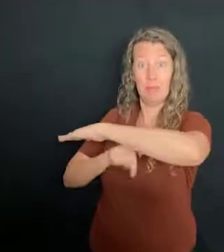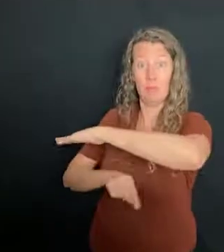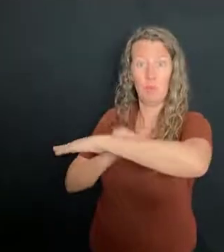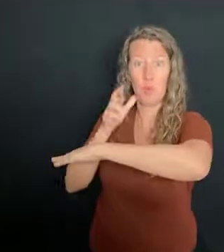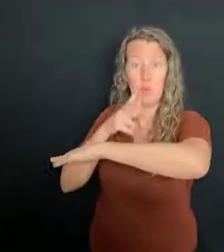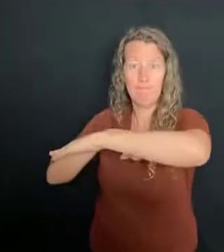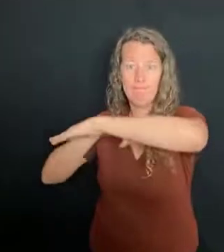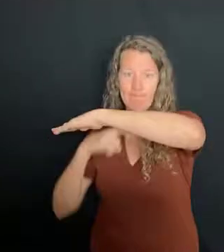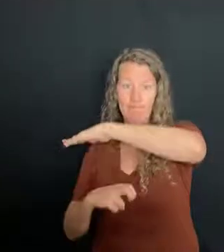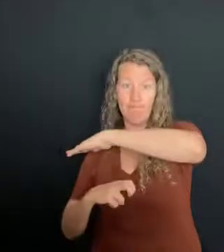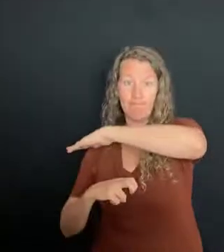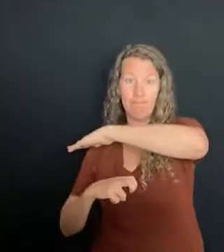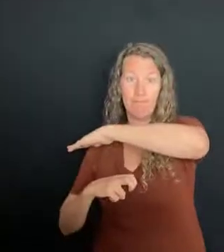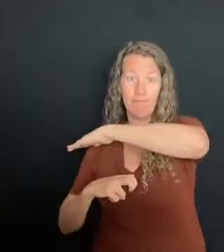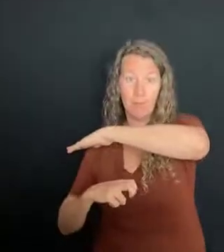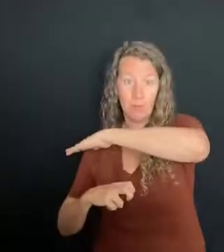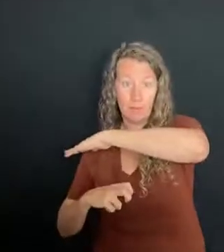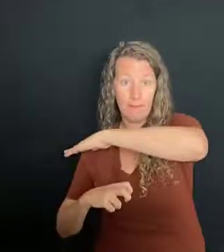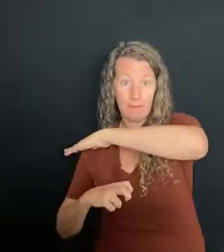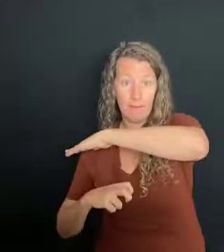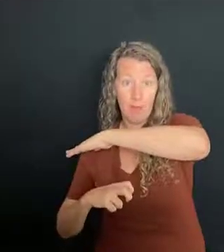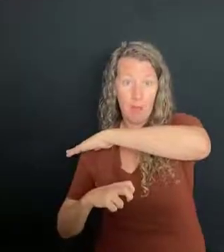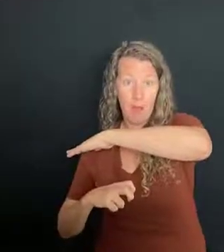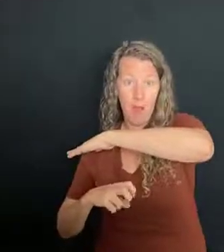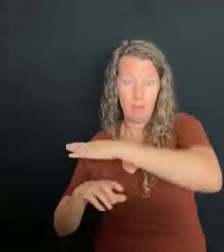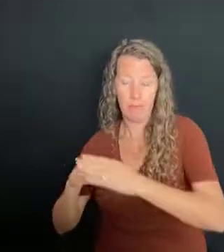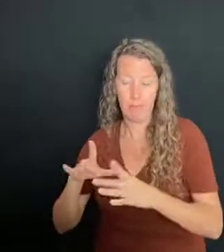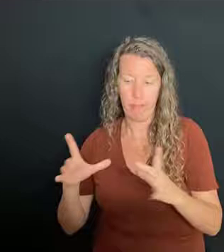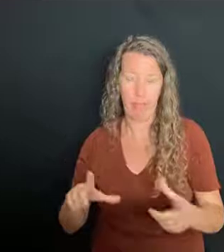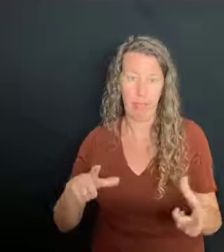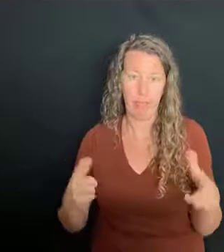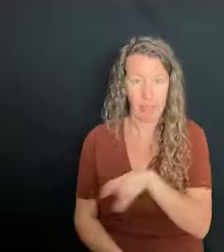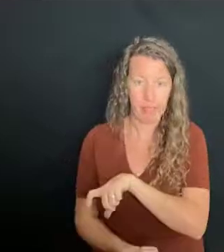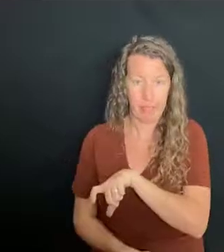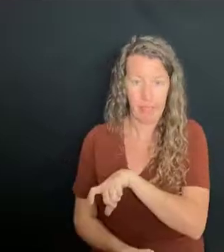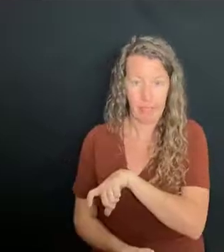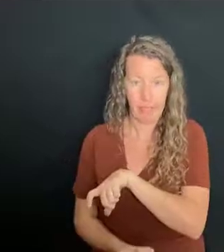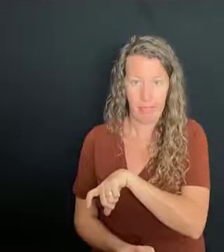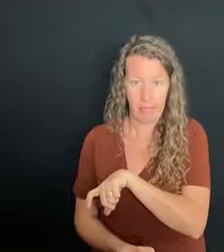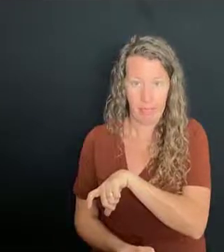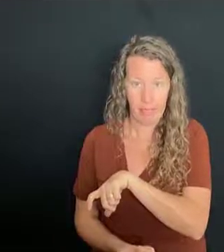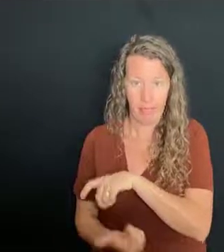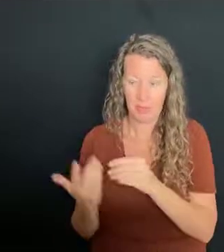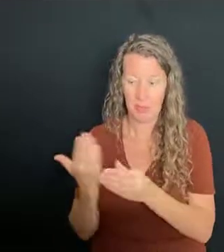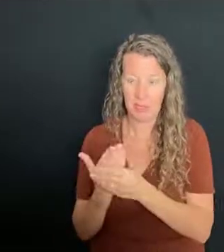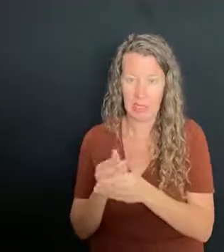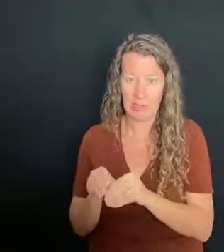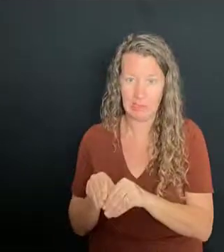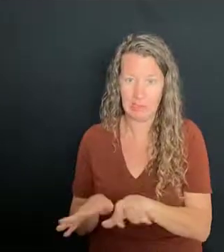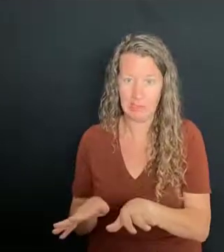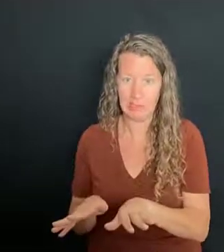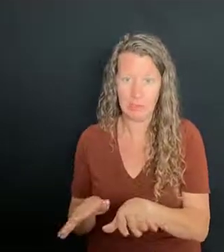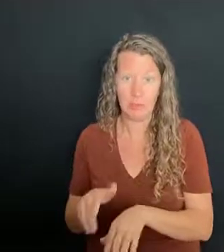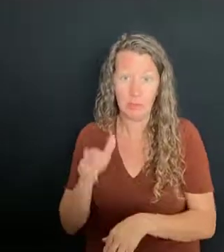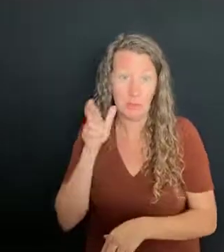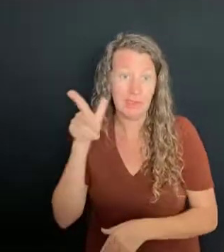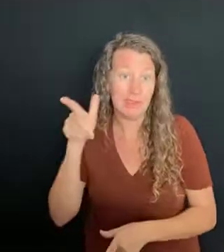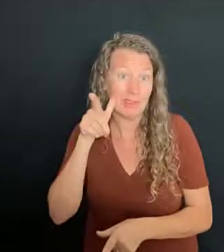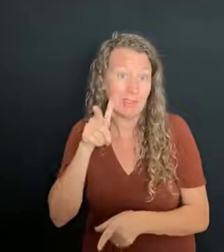Beside her lies an overturned plate and scattered parts of a sandwich. Rosalee's sister hops down from her chair.